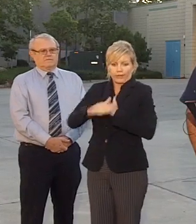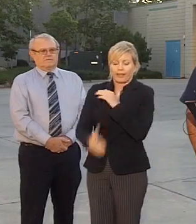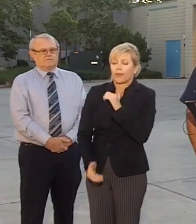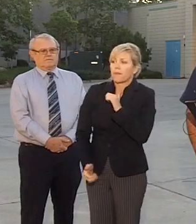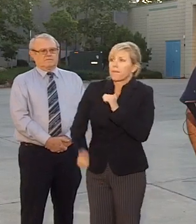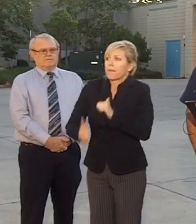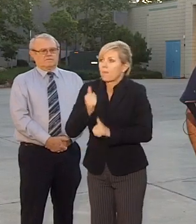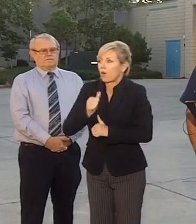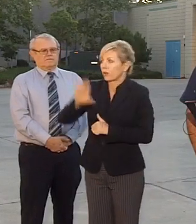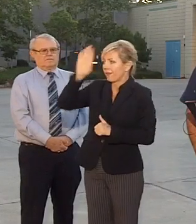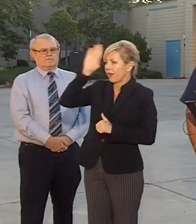don't worry about most